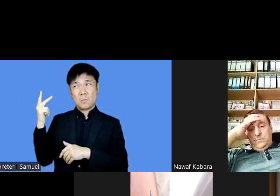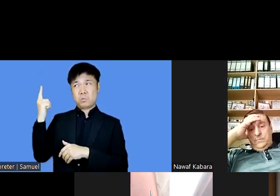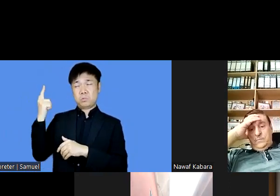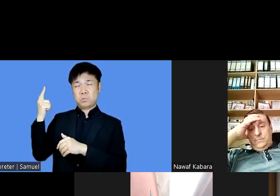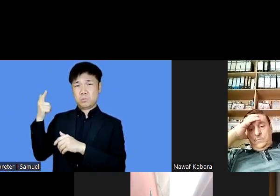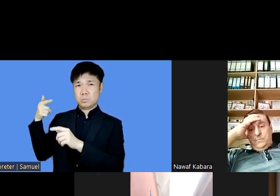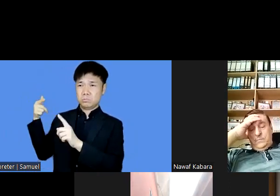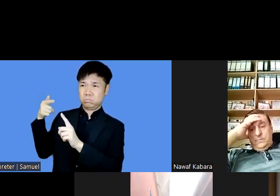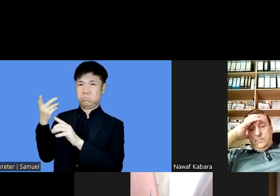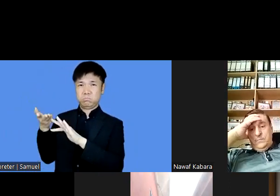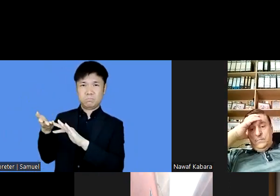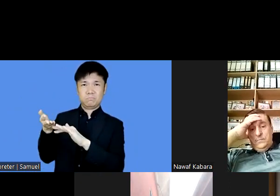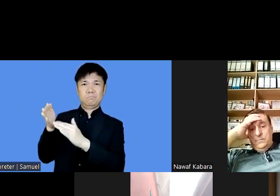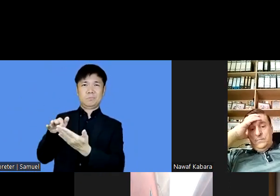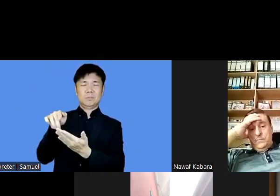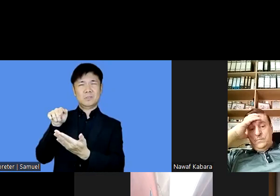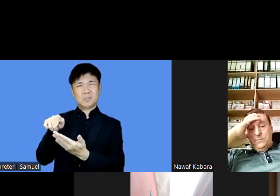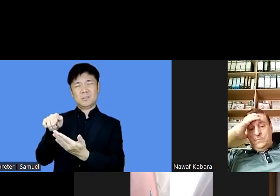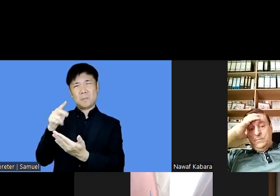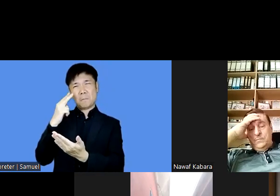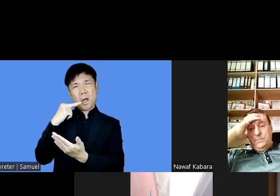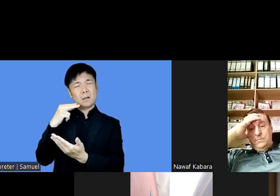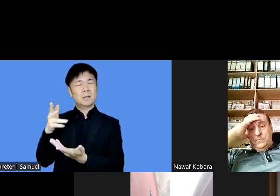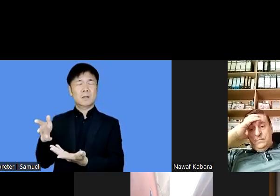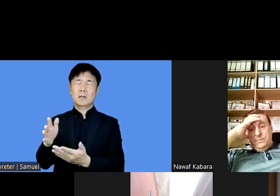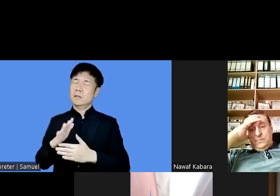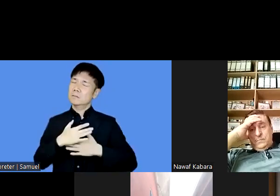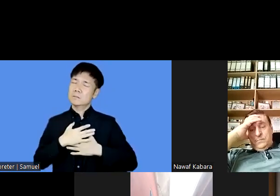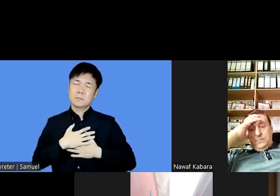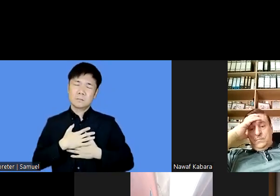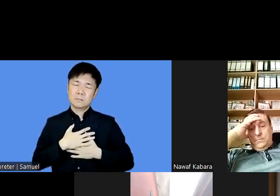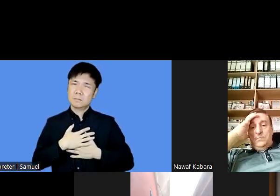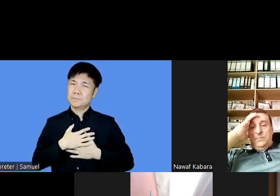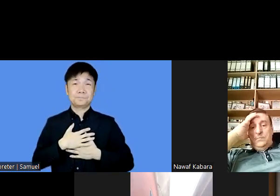That's just one example of how people with disabilities, as civilians may be targeted.